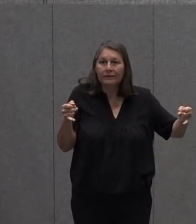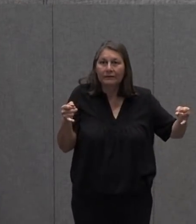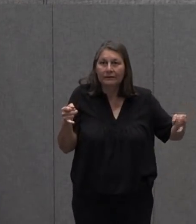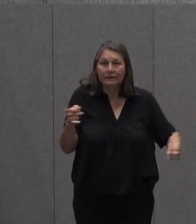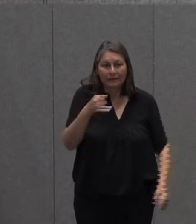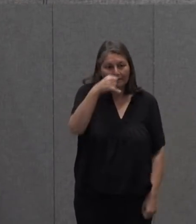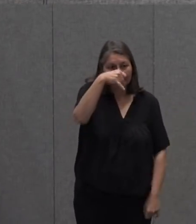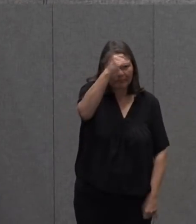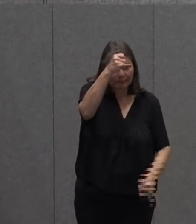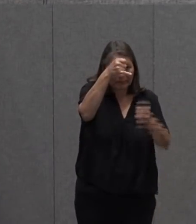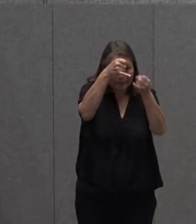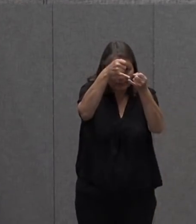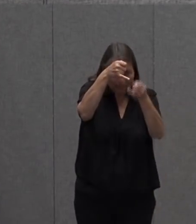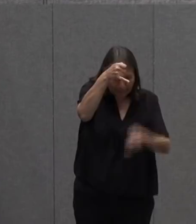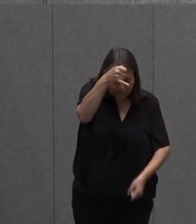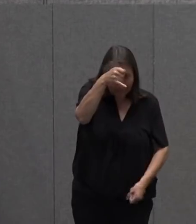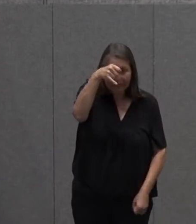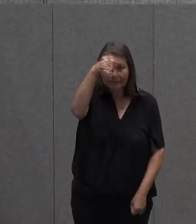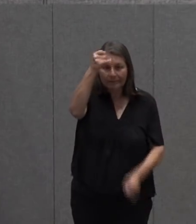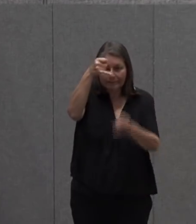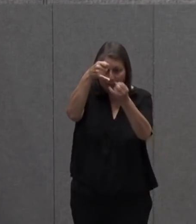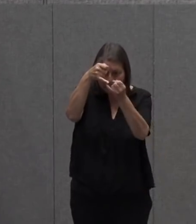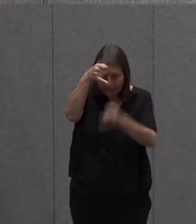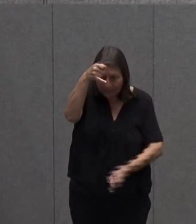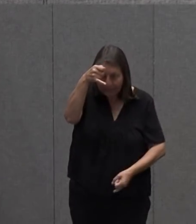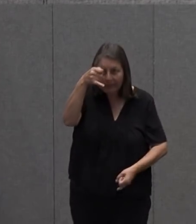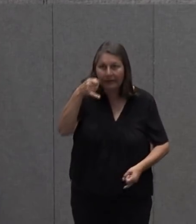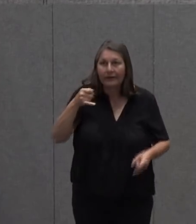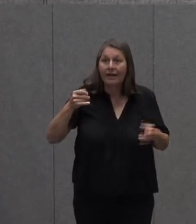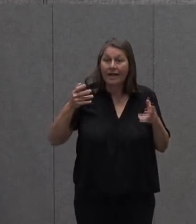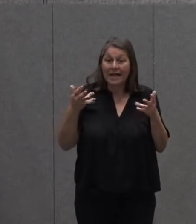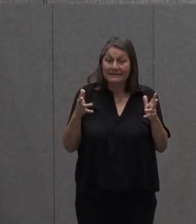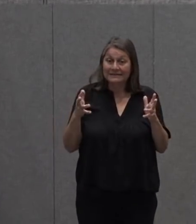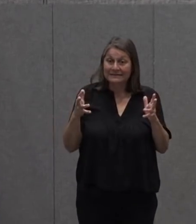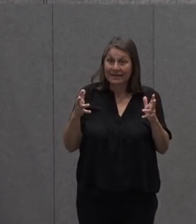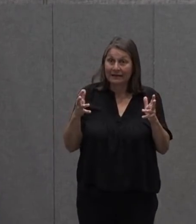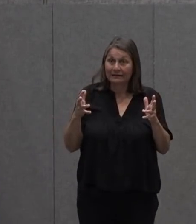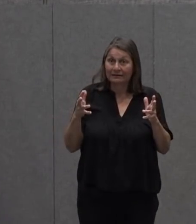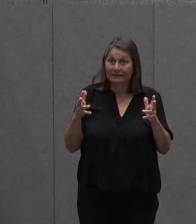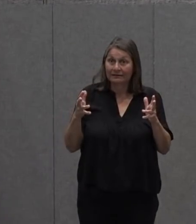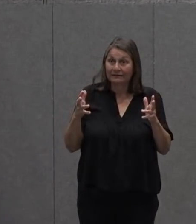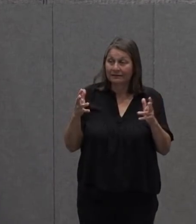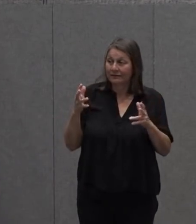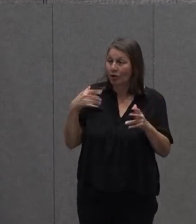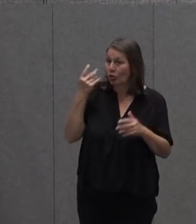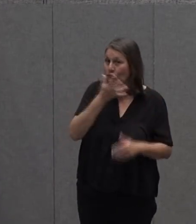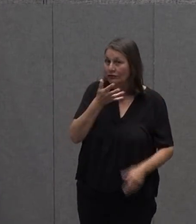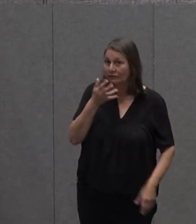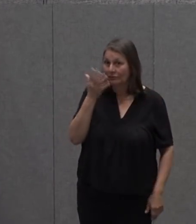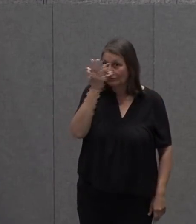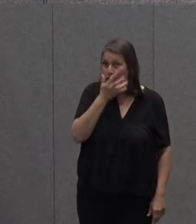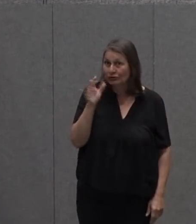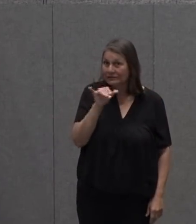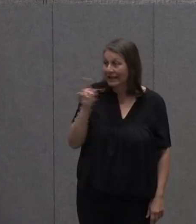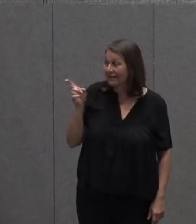When I'm all done I have a checker board like this. And I colored mine in.